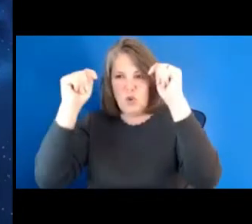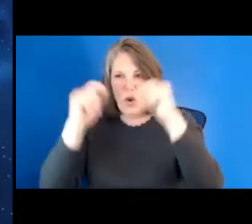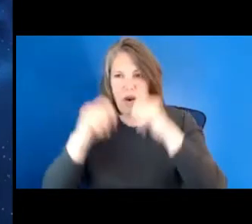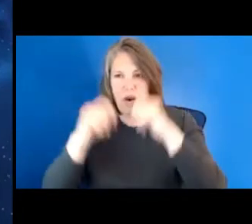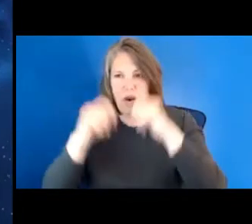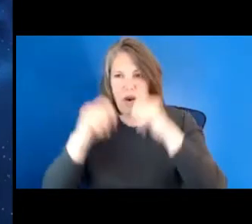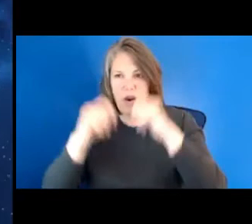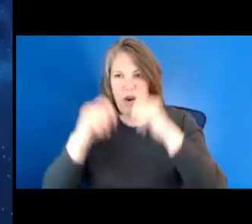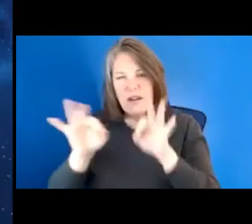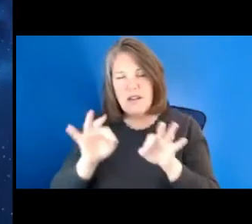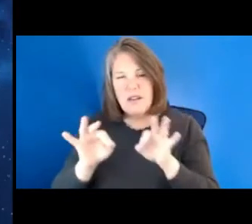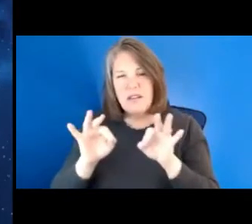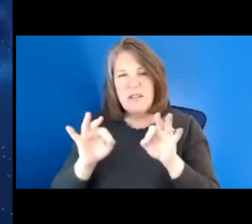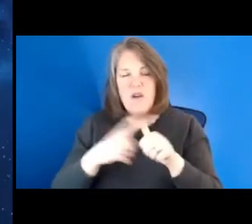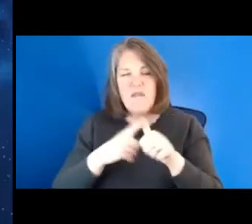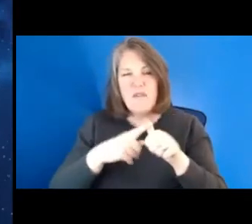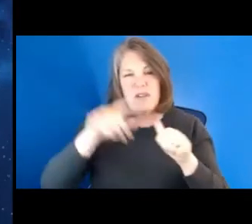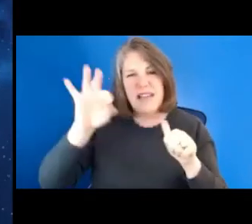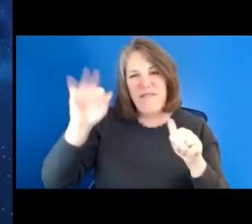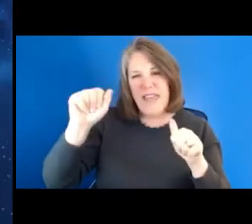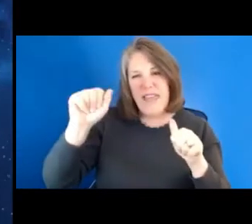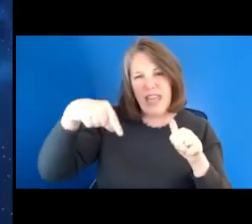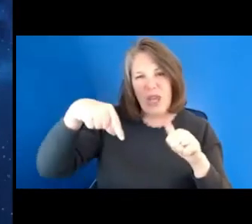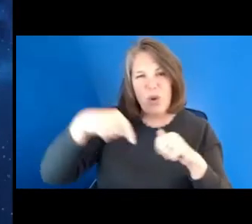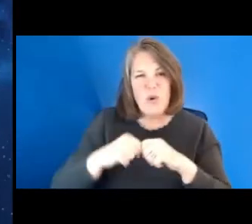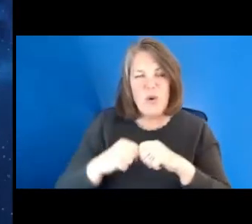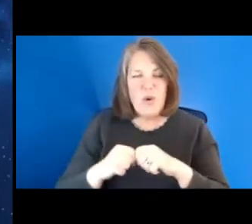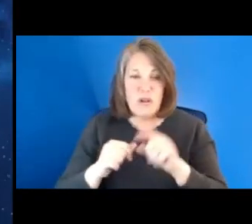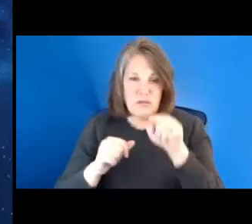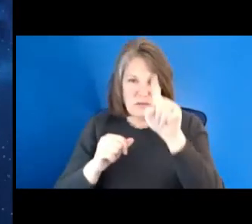just take the FAQ. 17:13:32 So here are the frequently asked